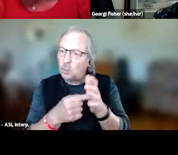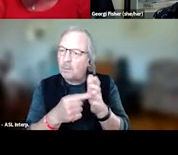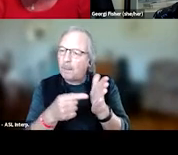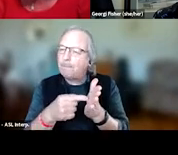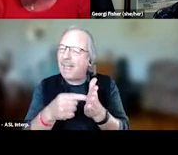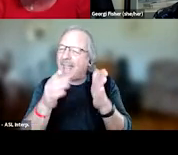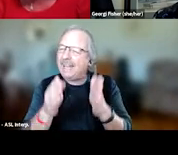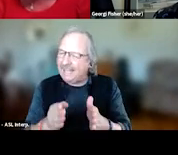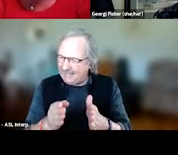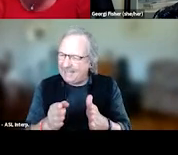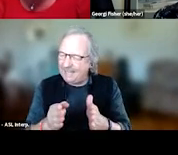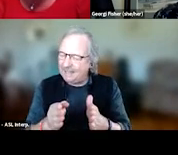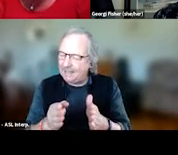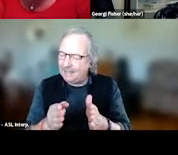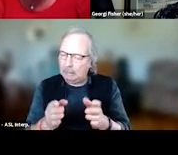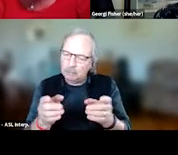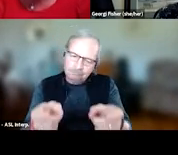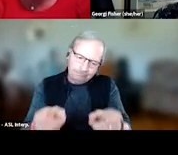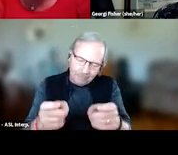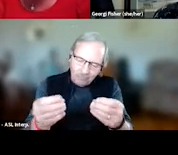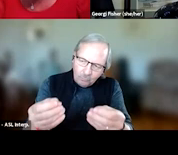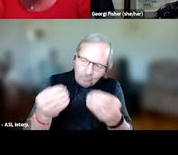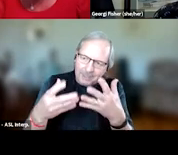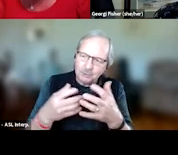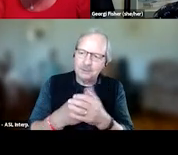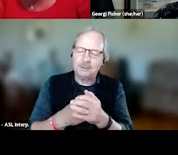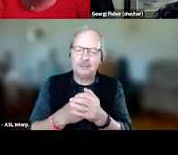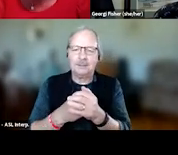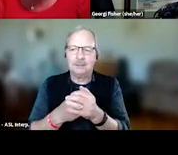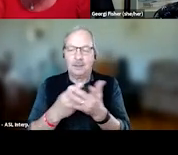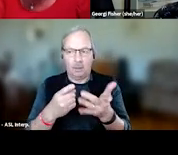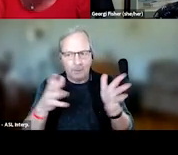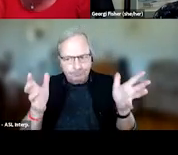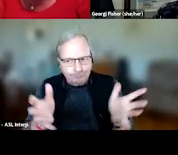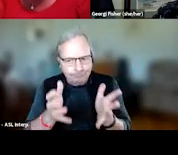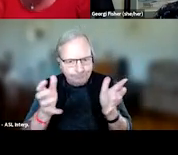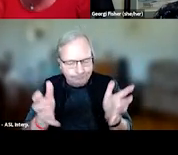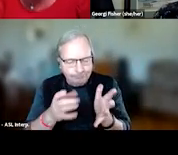you know, information and they're very proactive. So I think that overall, you know,